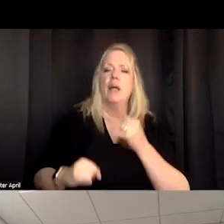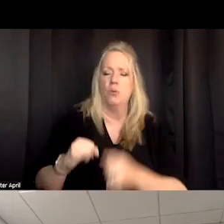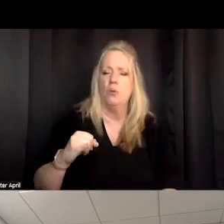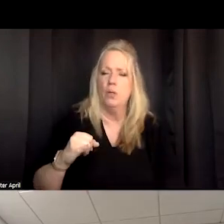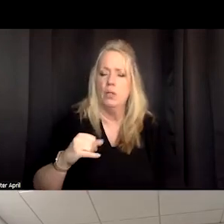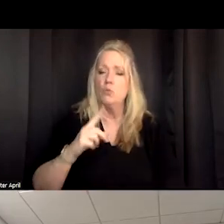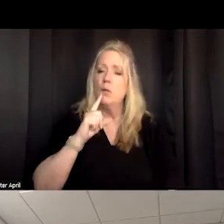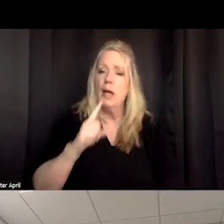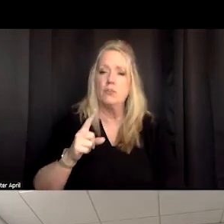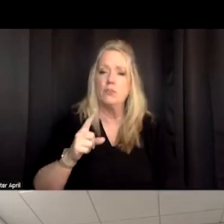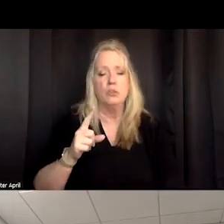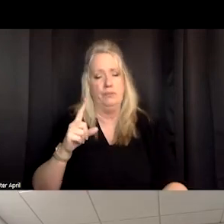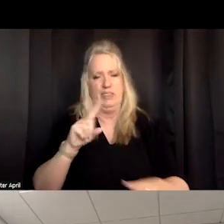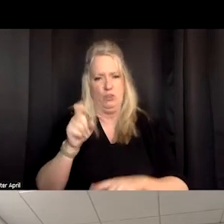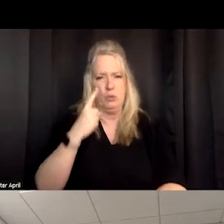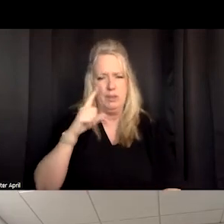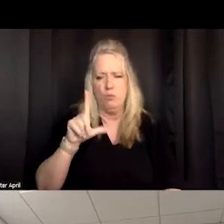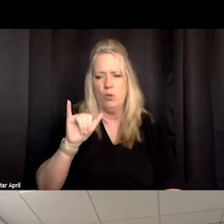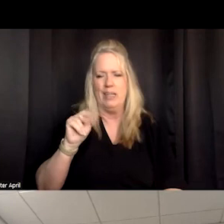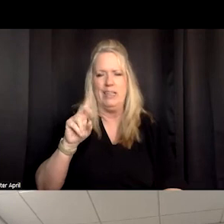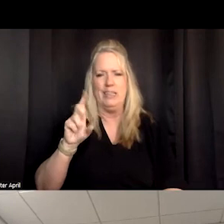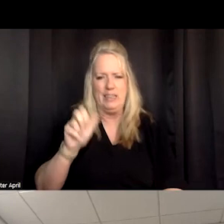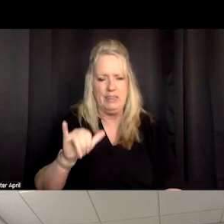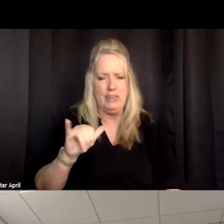A QUESTION FOR LINDSEY. ONE OF THE THINGS THAT WE HAVE REALLY BEEN LOOKING AT